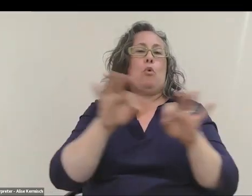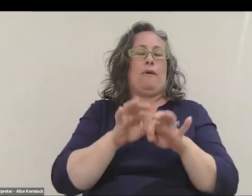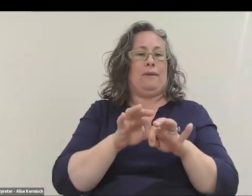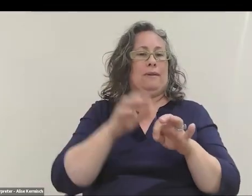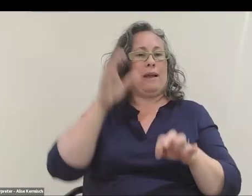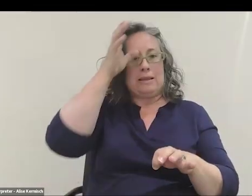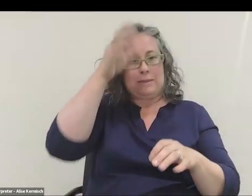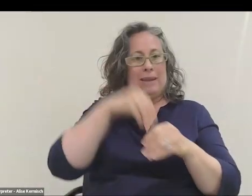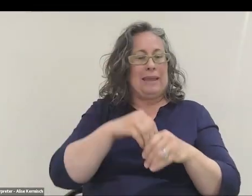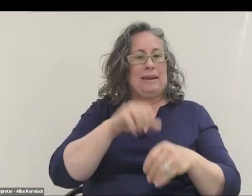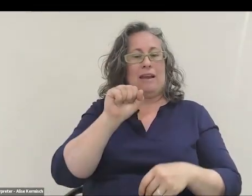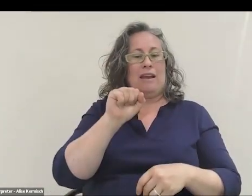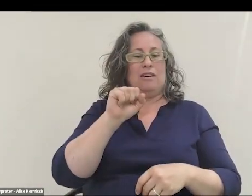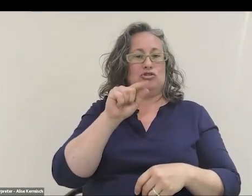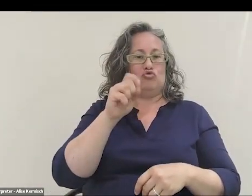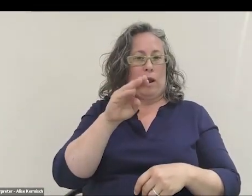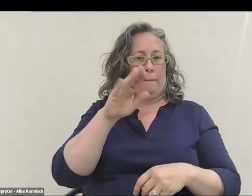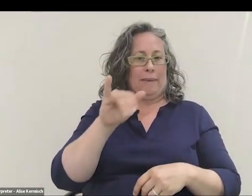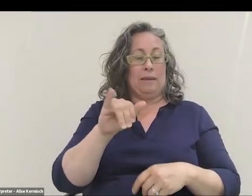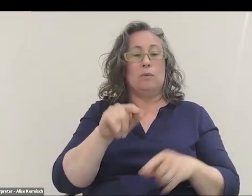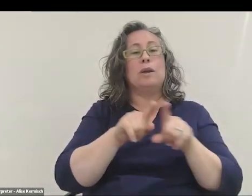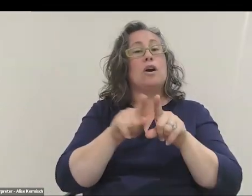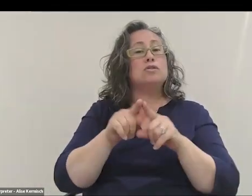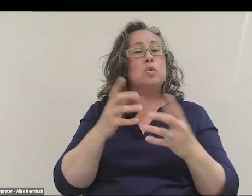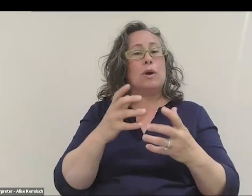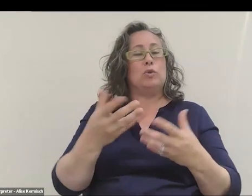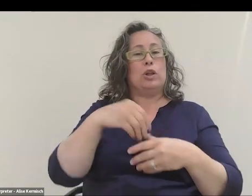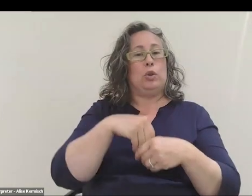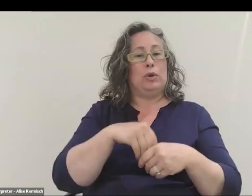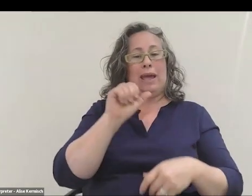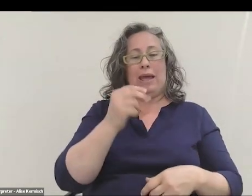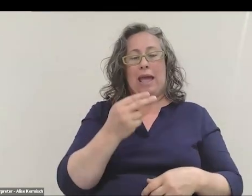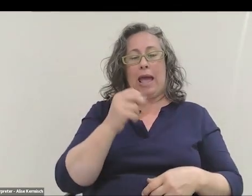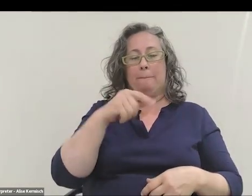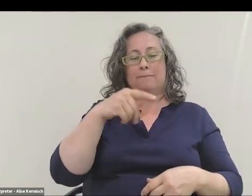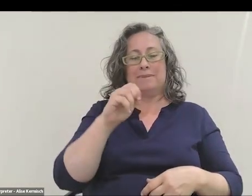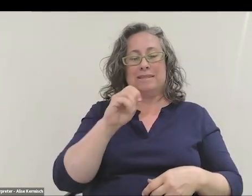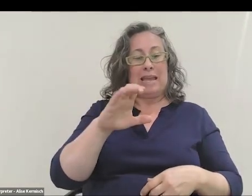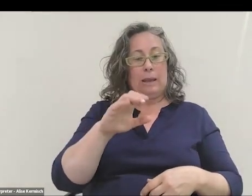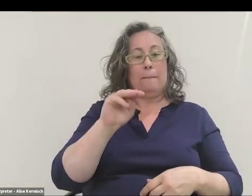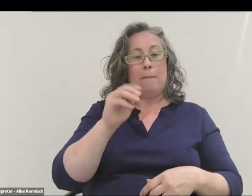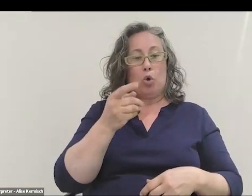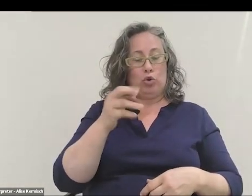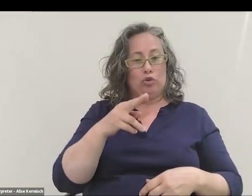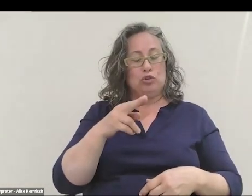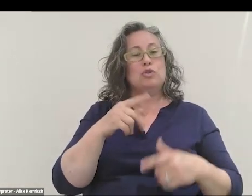One last thing is we want to integrate a haptic motor into it so a blind and deaf person can engage with vibration.